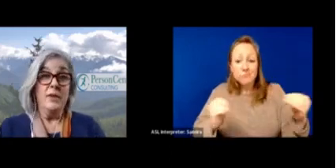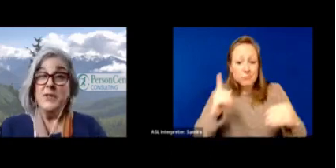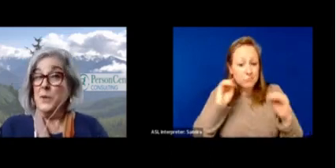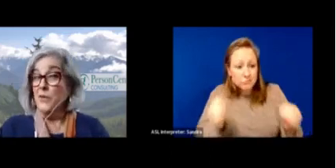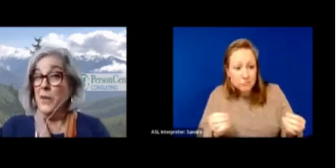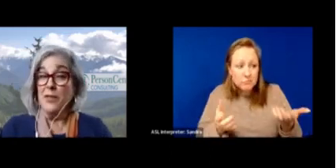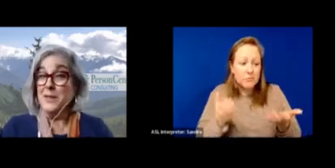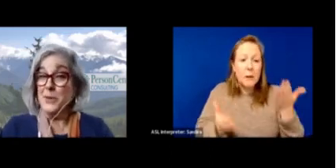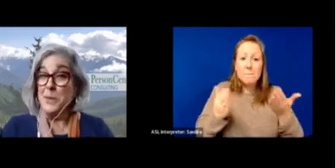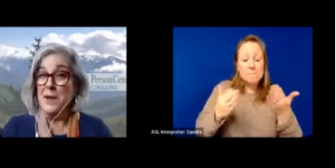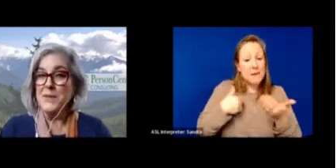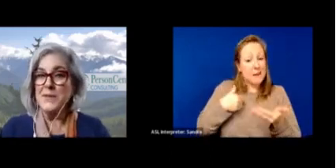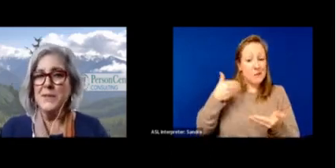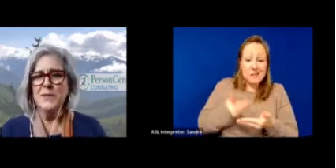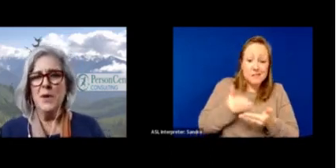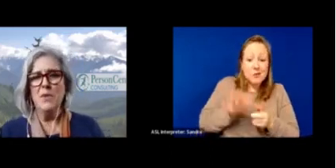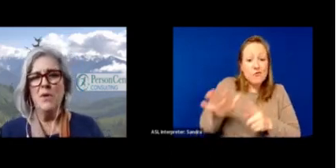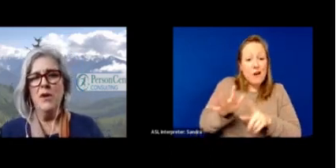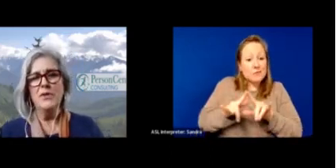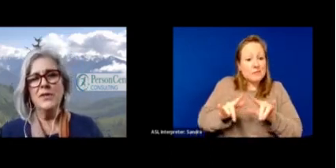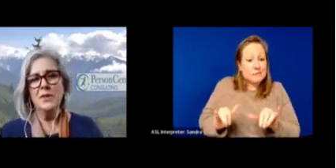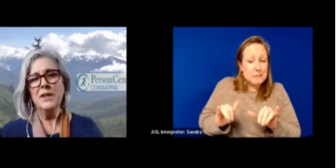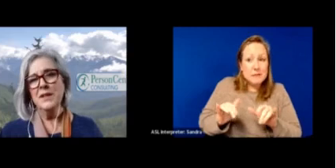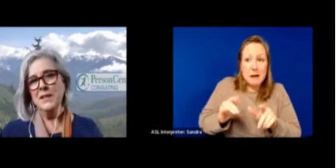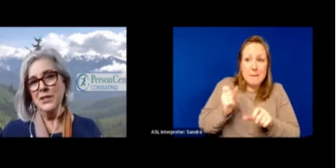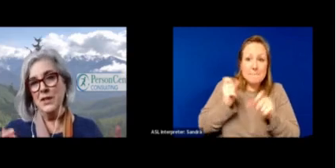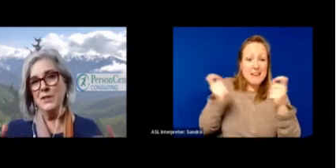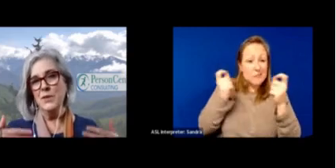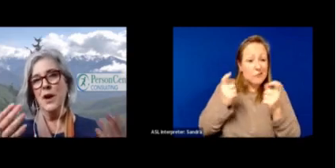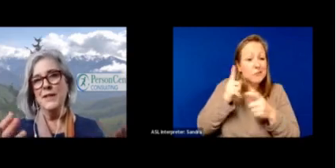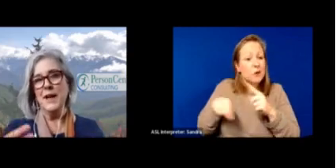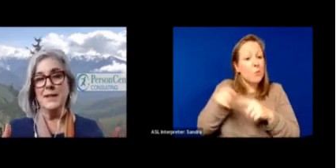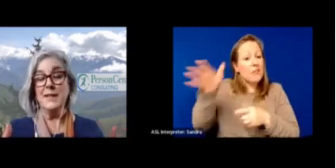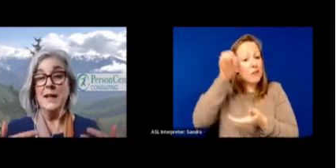anniversary of when they lost their spouse? So are there certain conditions or context